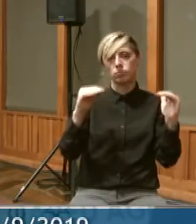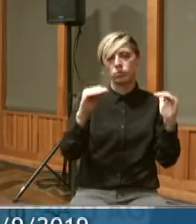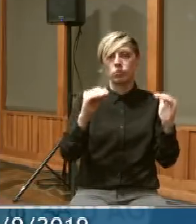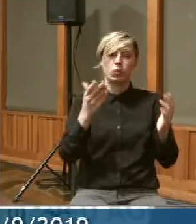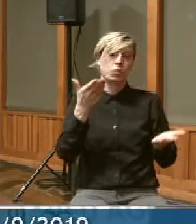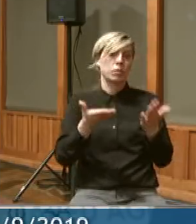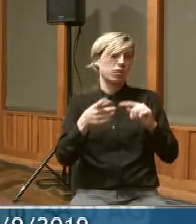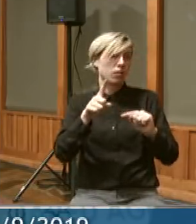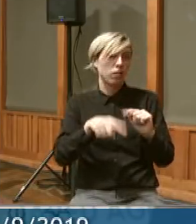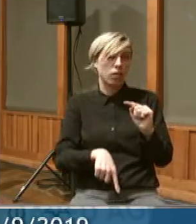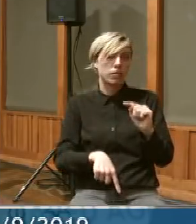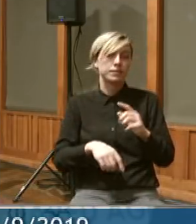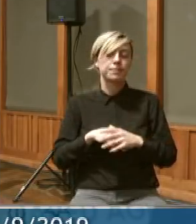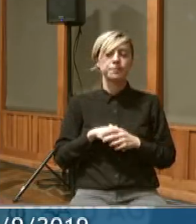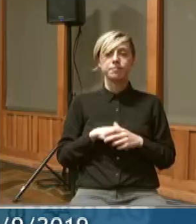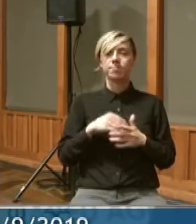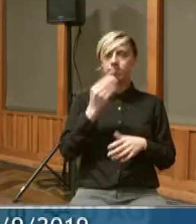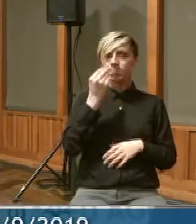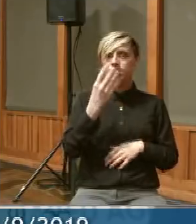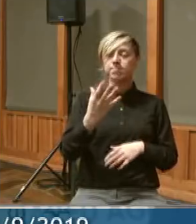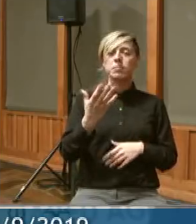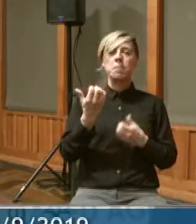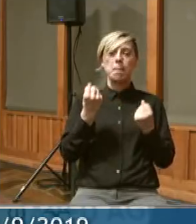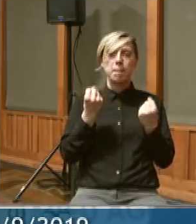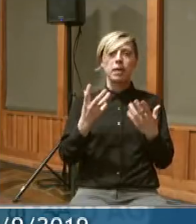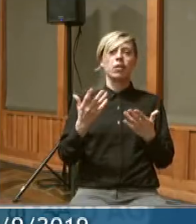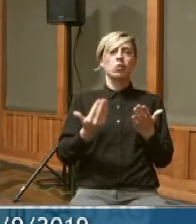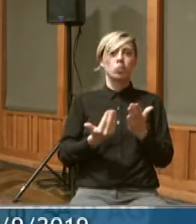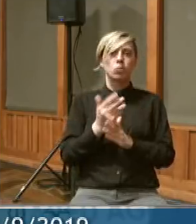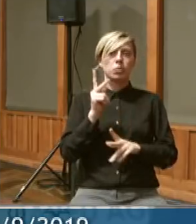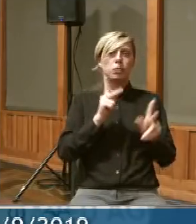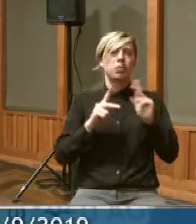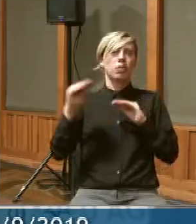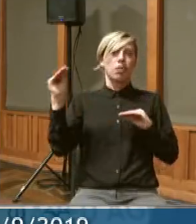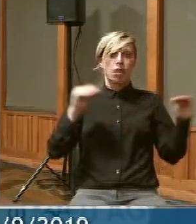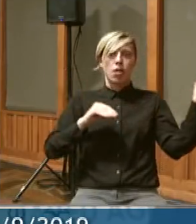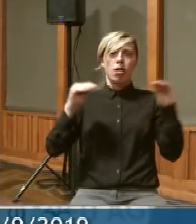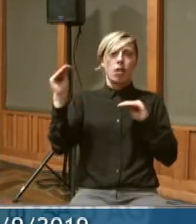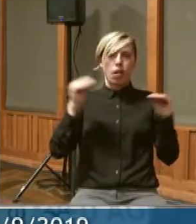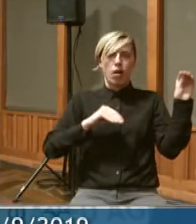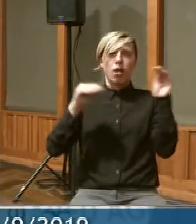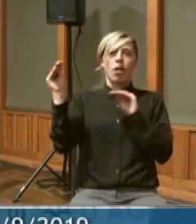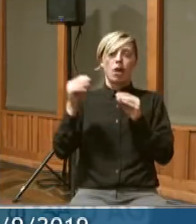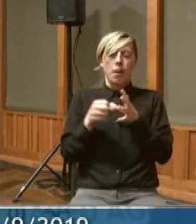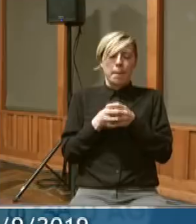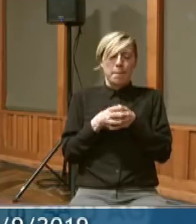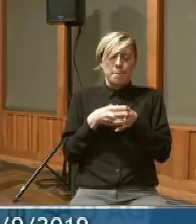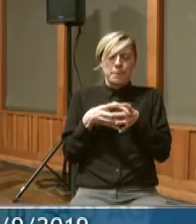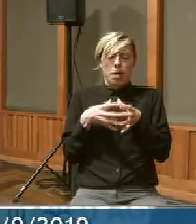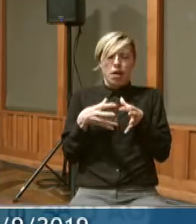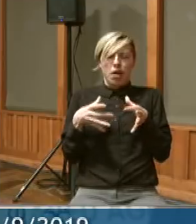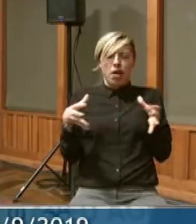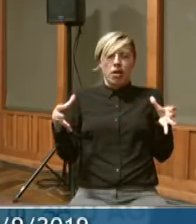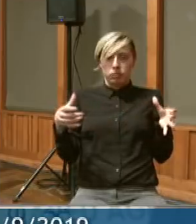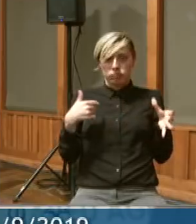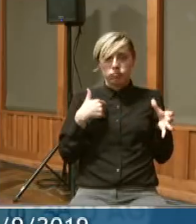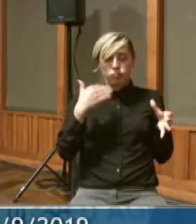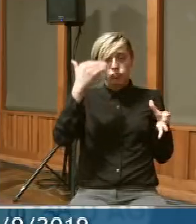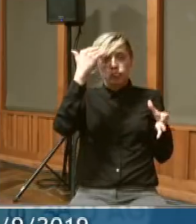IT. IT'S FILLING A NEED THAT THE PRIVATE SECTOR CAN'T OR WON'T FILL FOR THEM. YOU ALSO NEED TO REALIZE THERE ARE A LOT OF NEW CITIZENS COMING